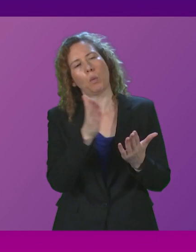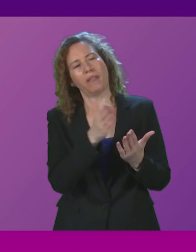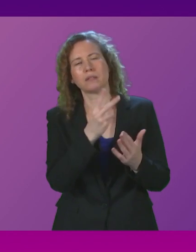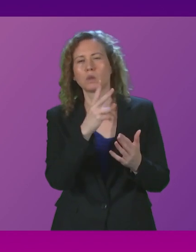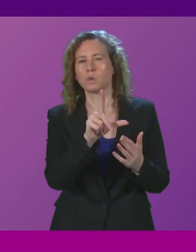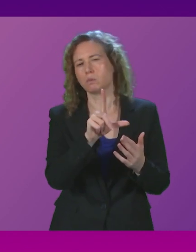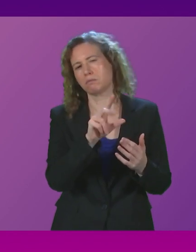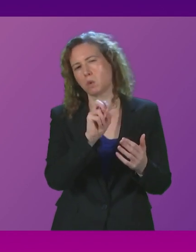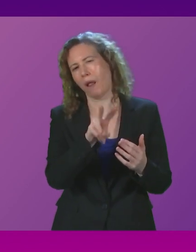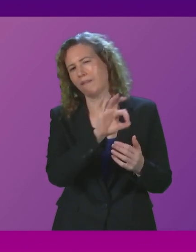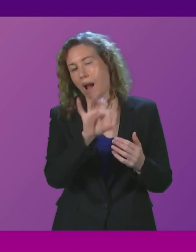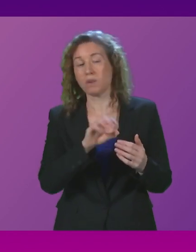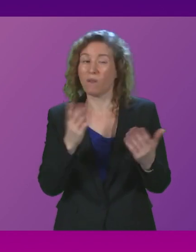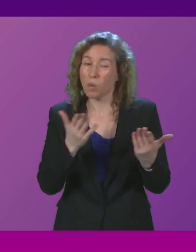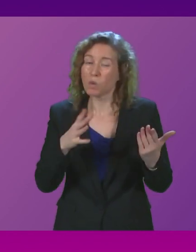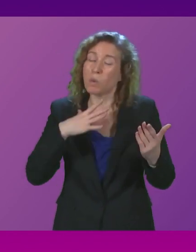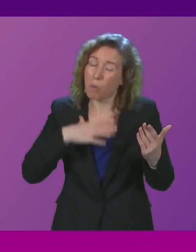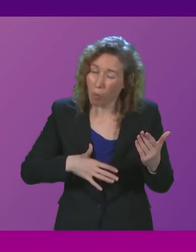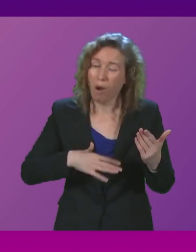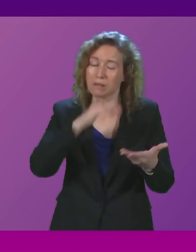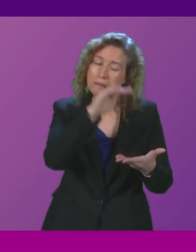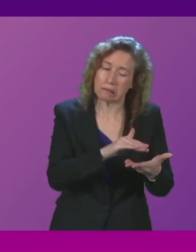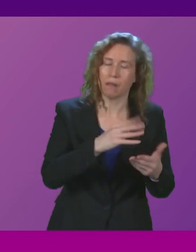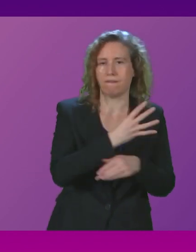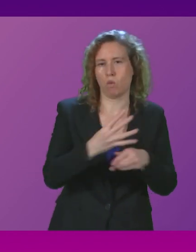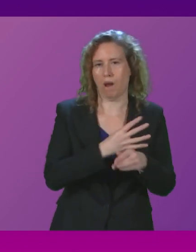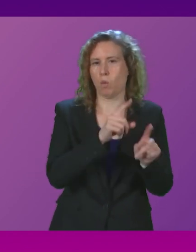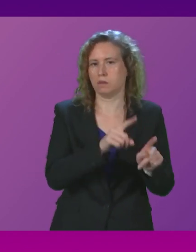Of course, the target that we want to meet in accident and emergency is the four-hour